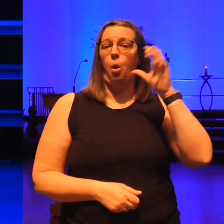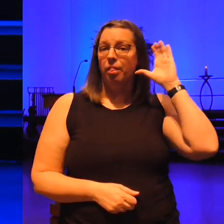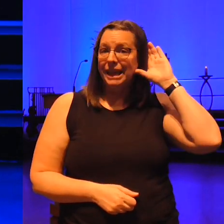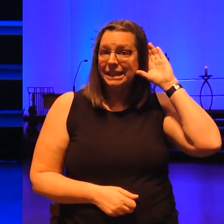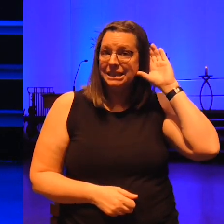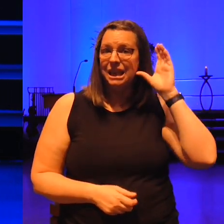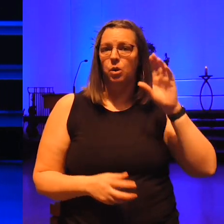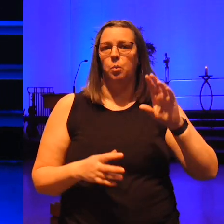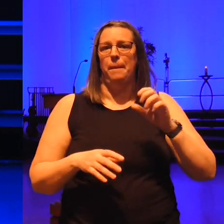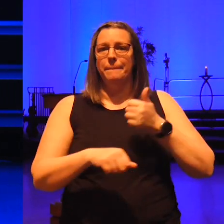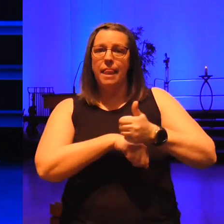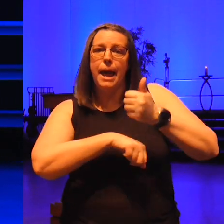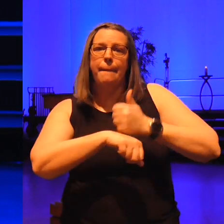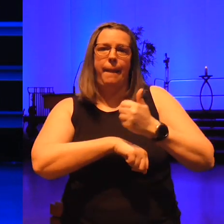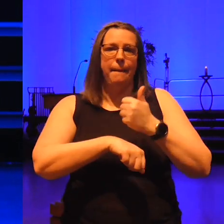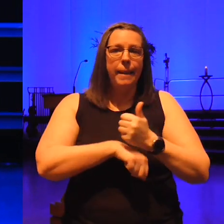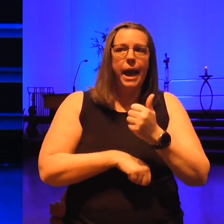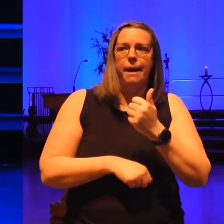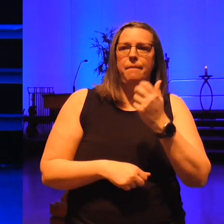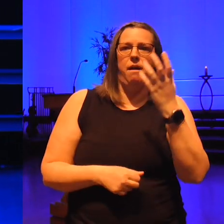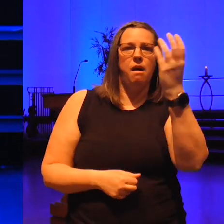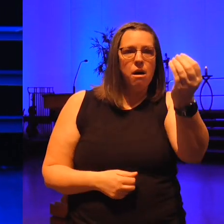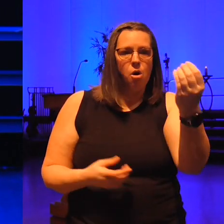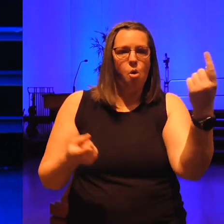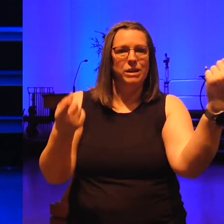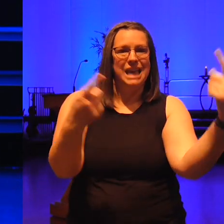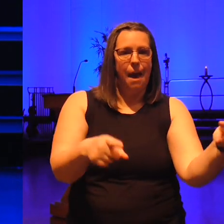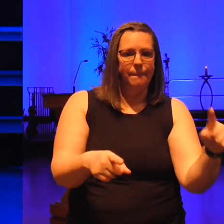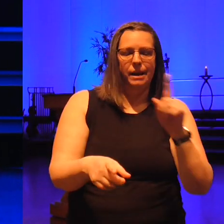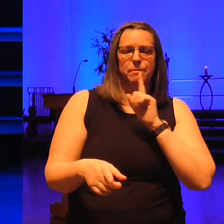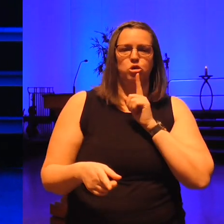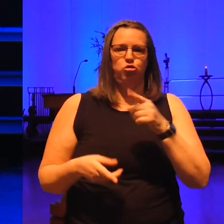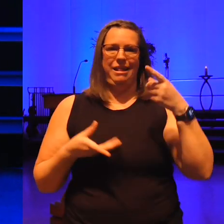for what's going on when it's really going on in here and we walk around like we're wearing